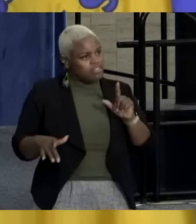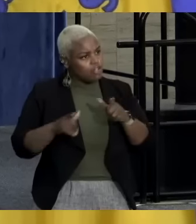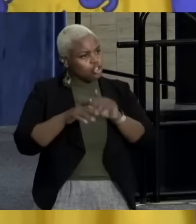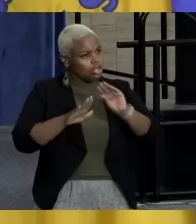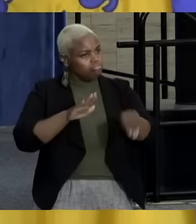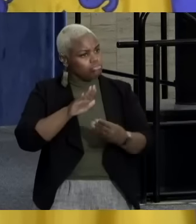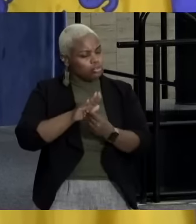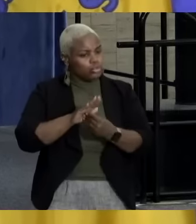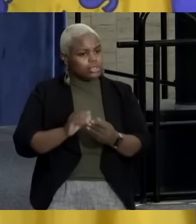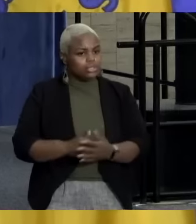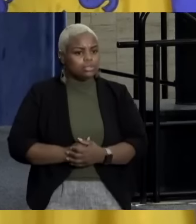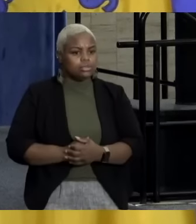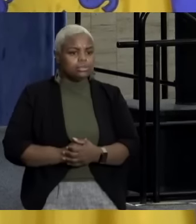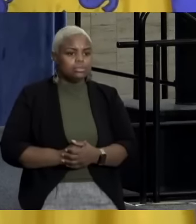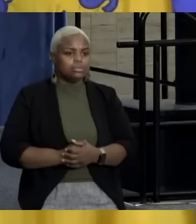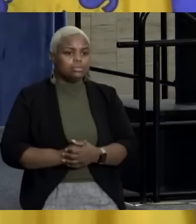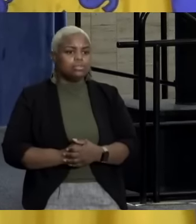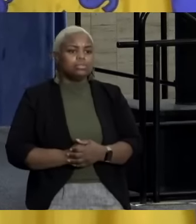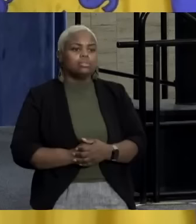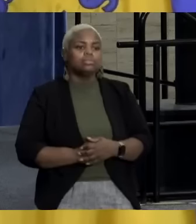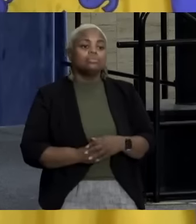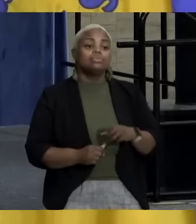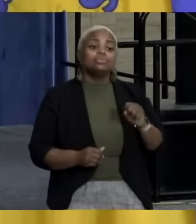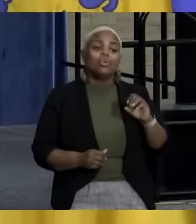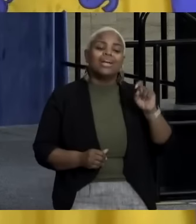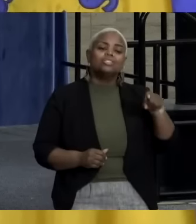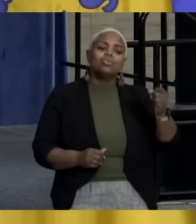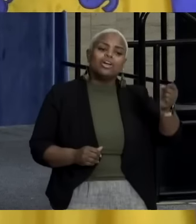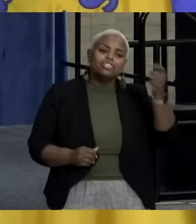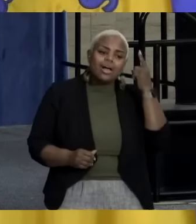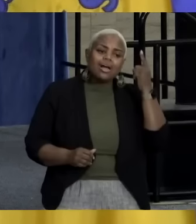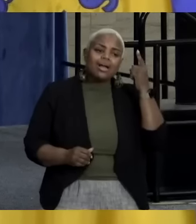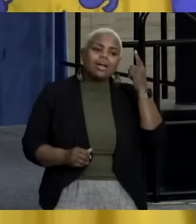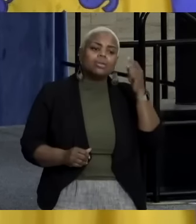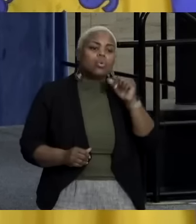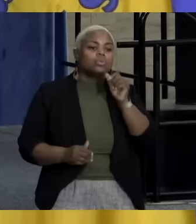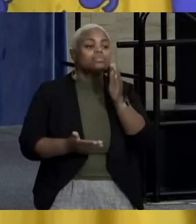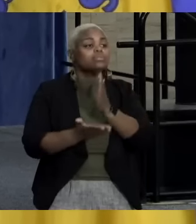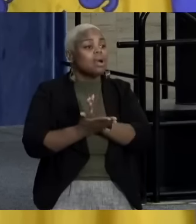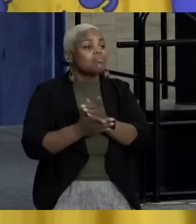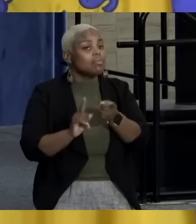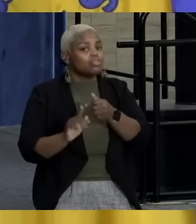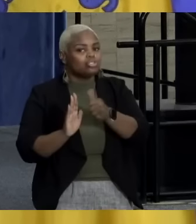that vaginal estrogen should not be stopped before surgery. It doesn't increase blood clots,